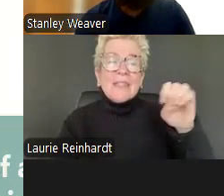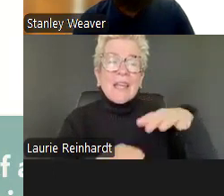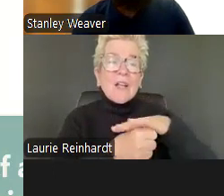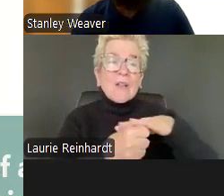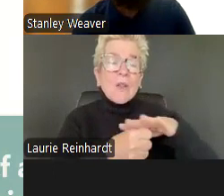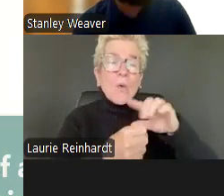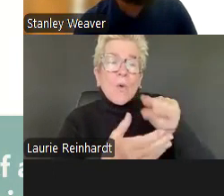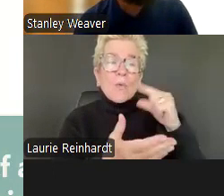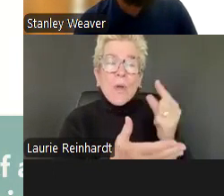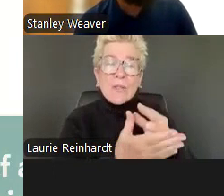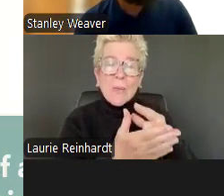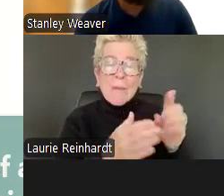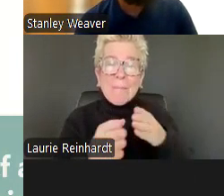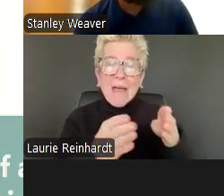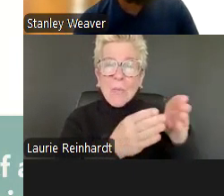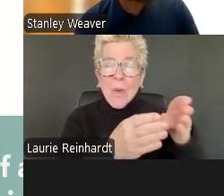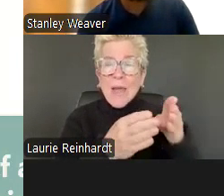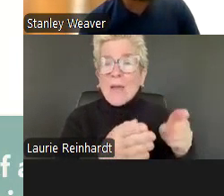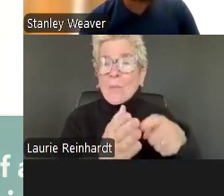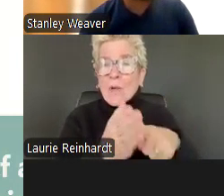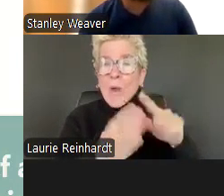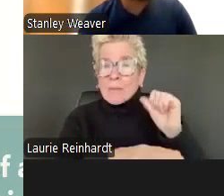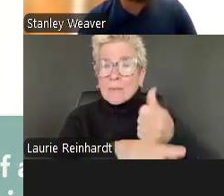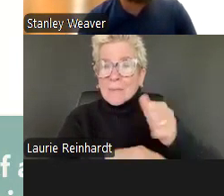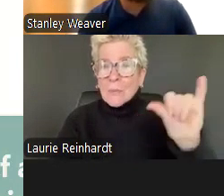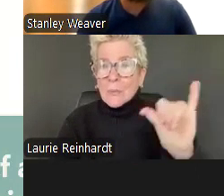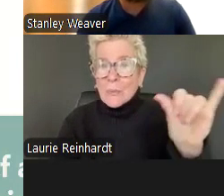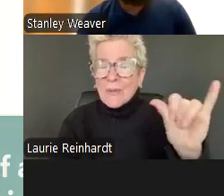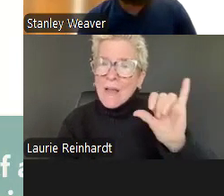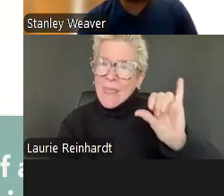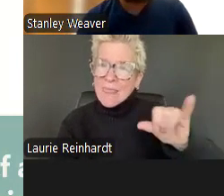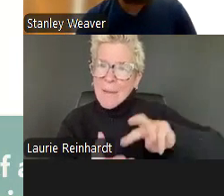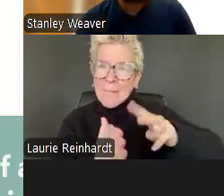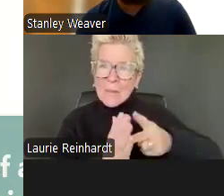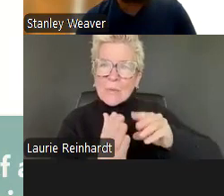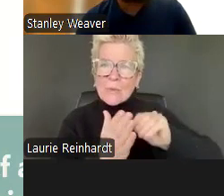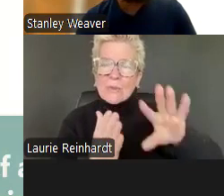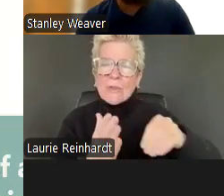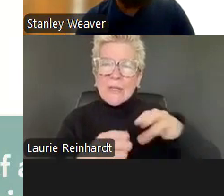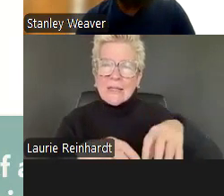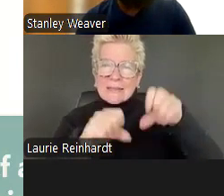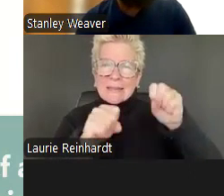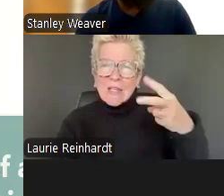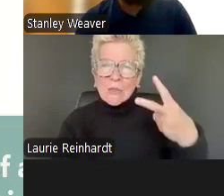requirements were also created this is where students can still take two credits in CTE